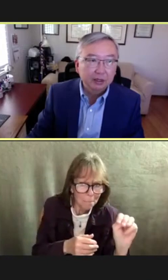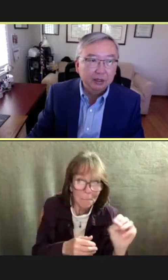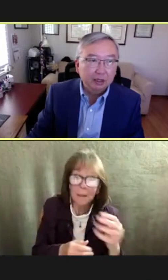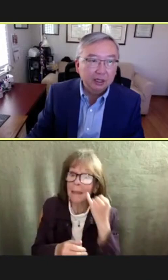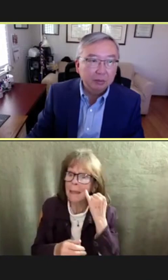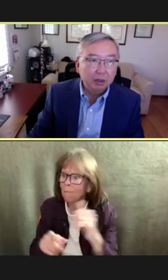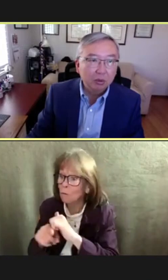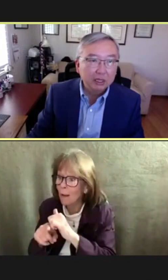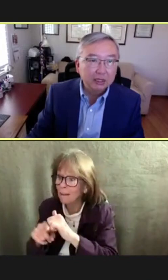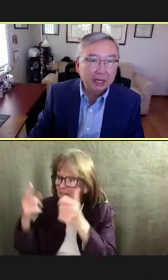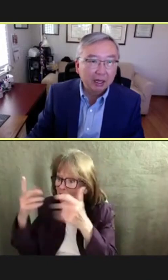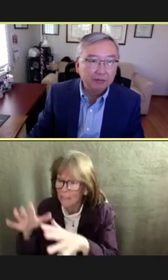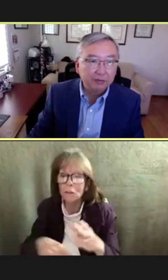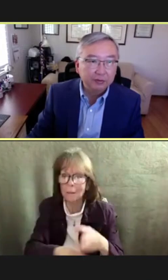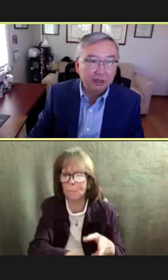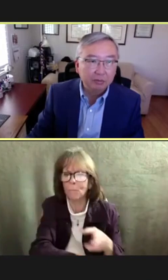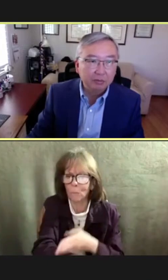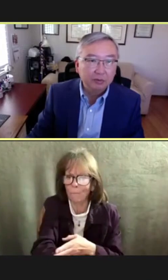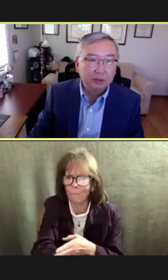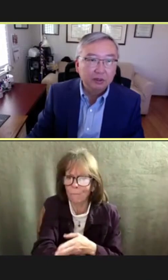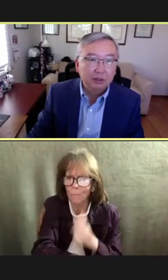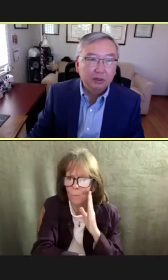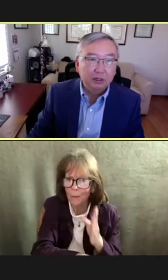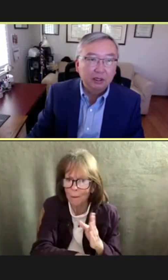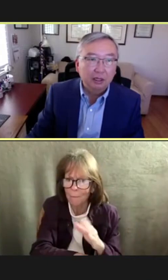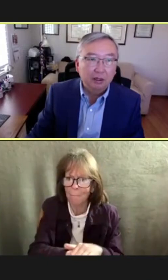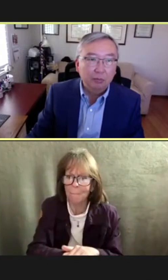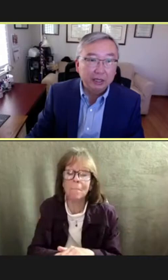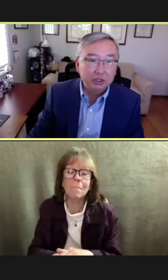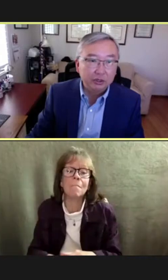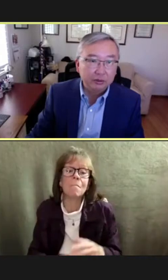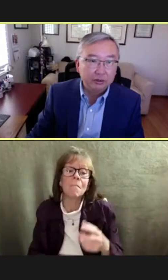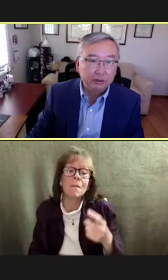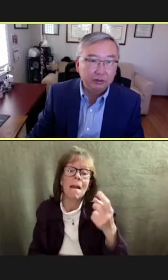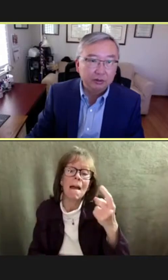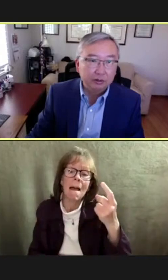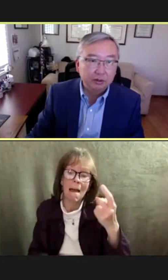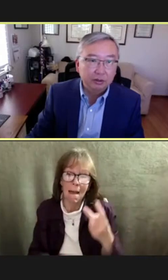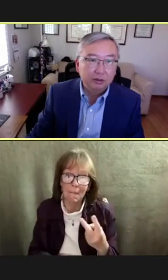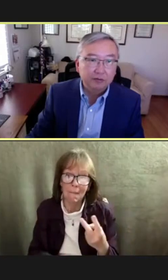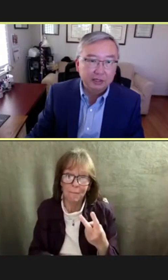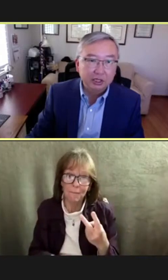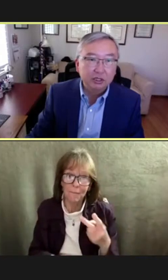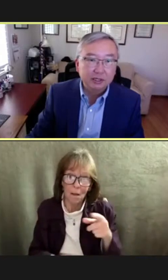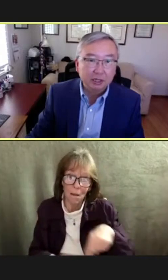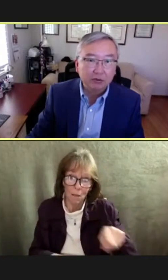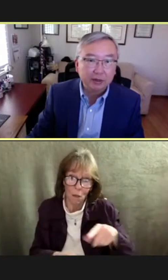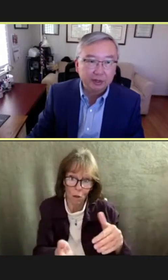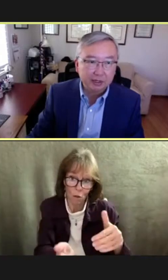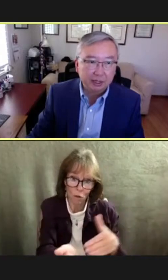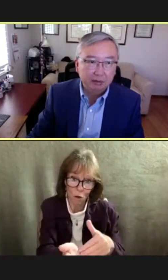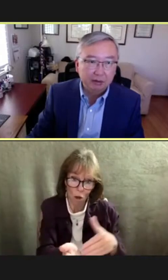And about one half of them measured physician self-efficacy.